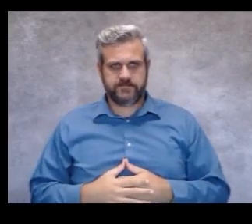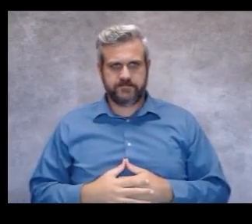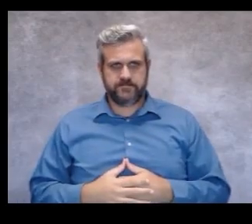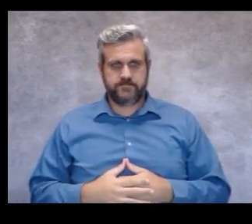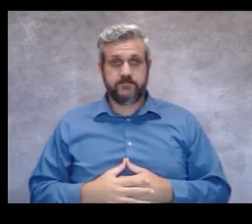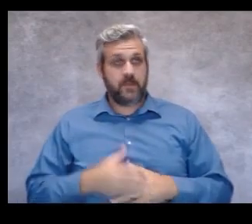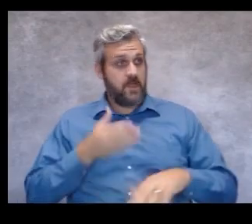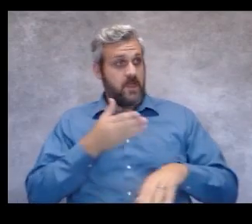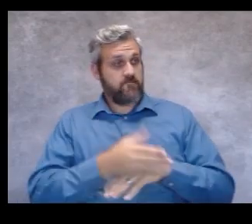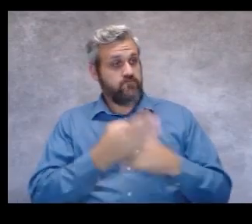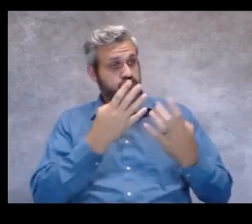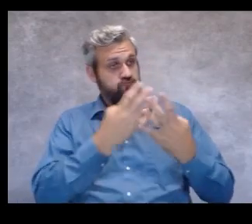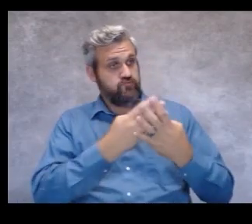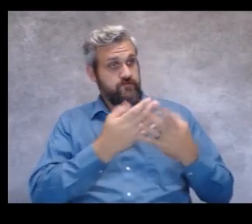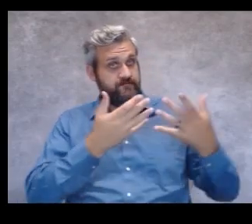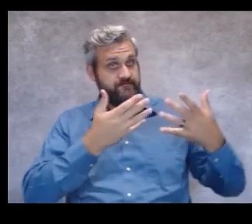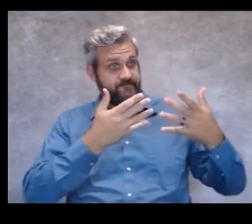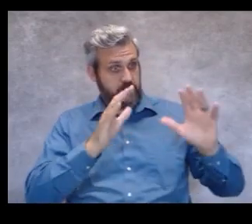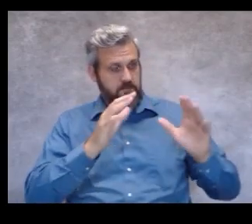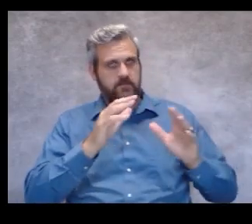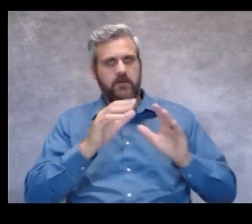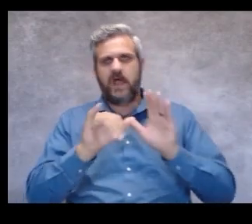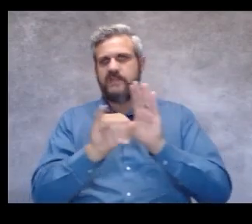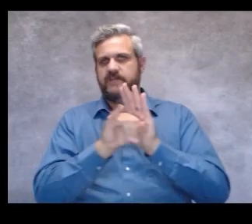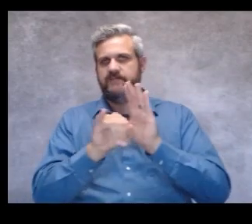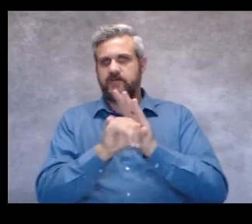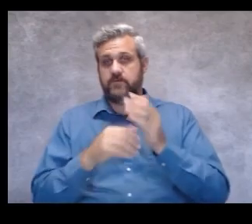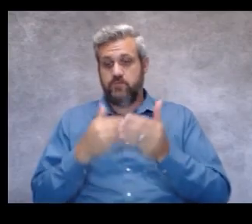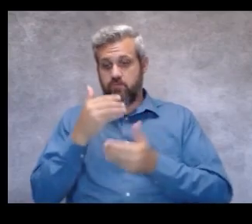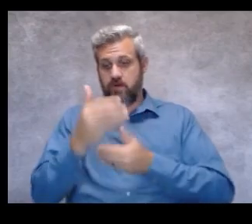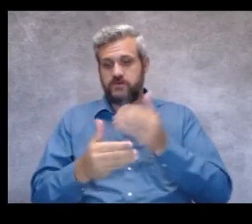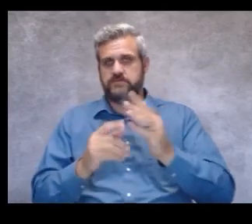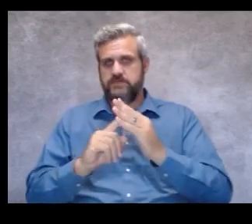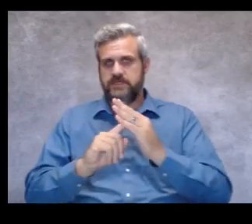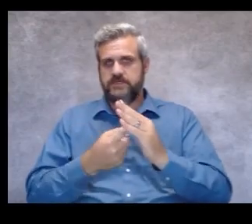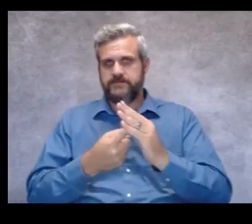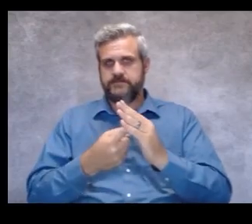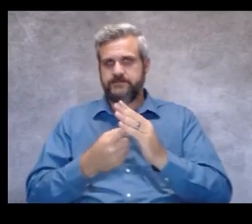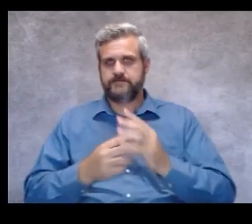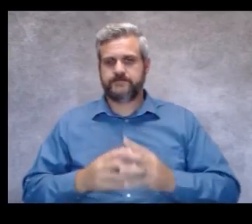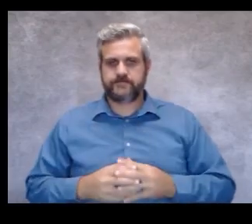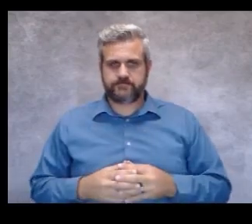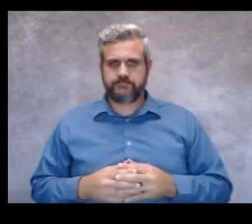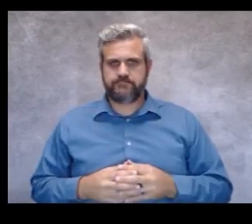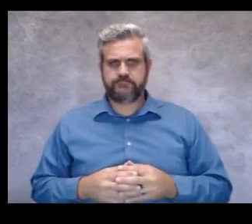Once students are screened, then the identification process begins. Here are